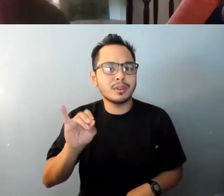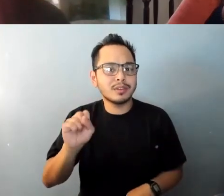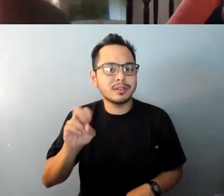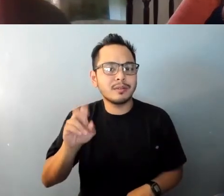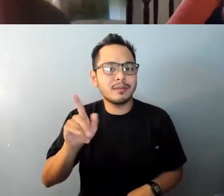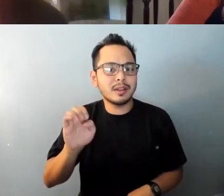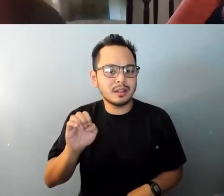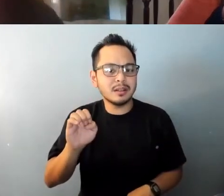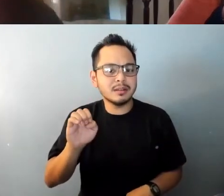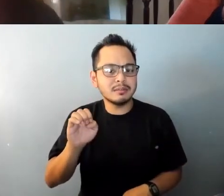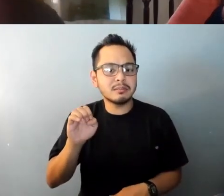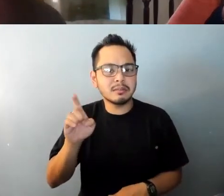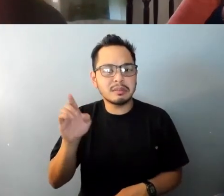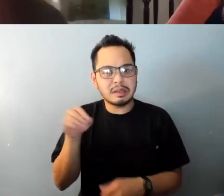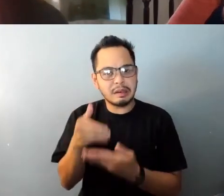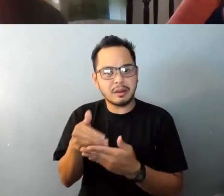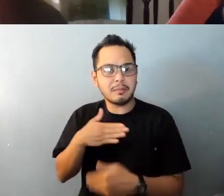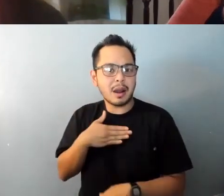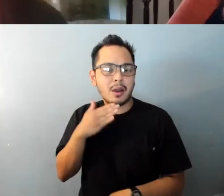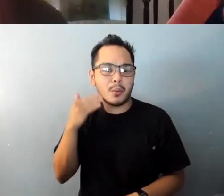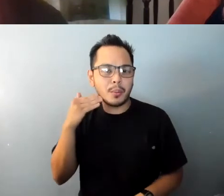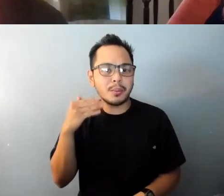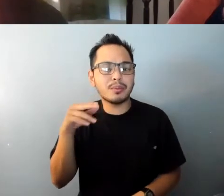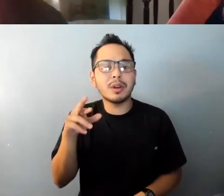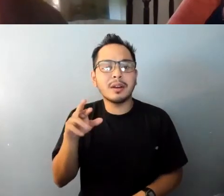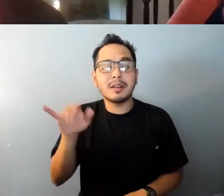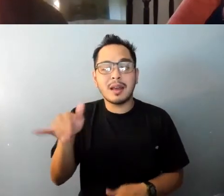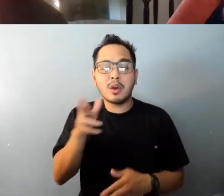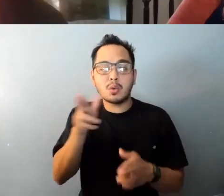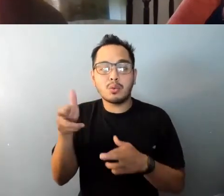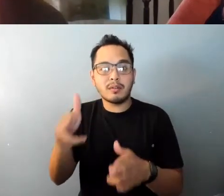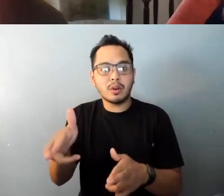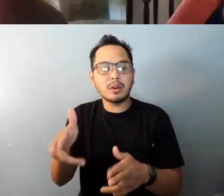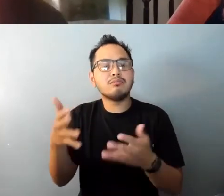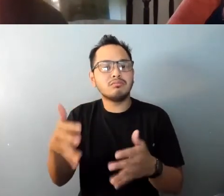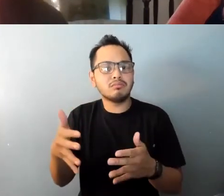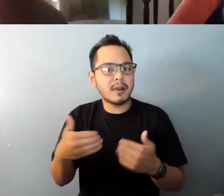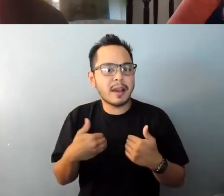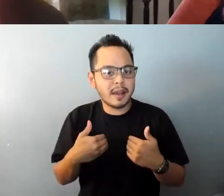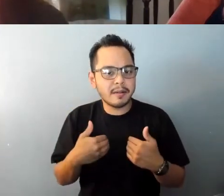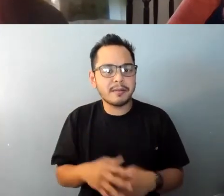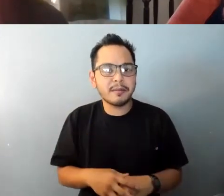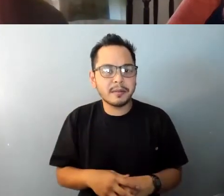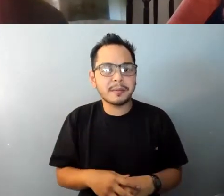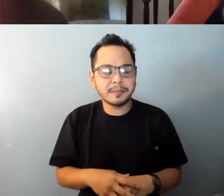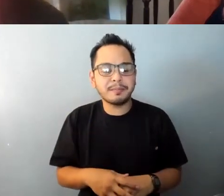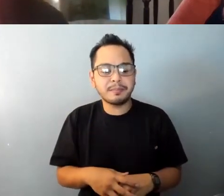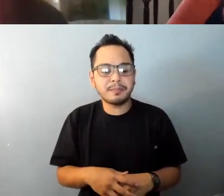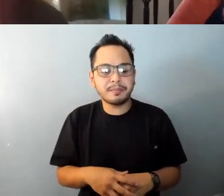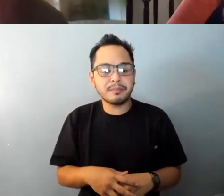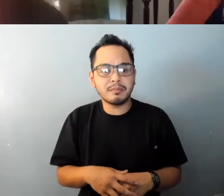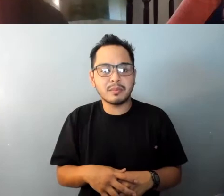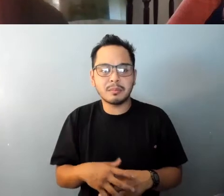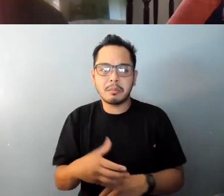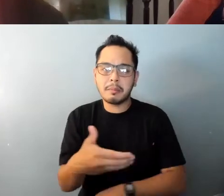town. Like where I grew up. In the river exerts such a degree of gravity and power and nature